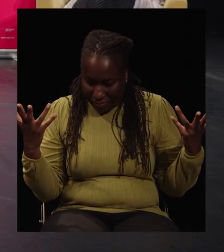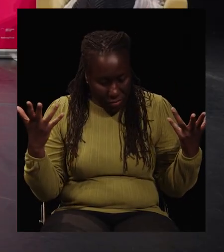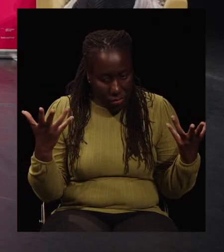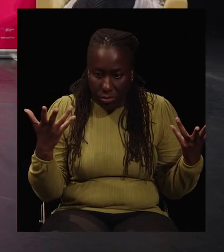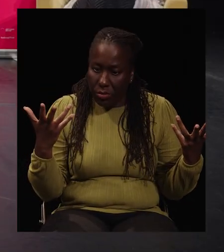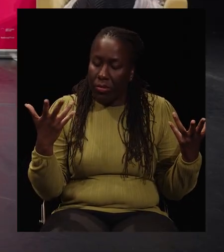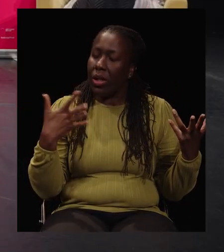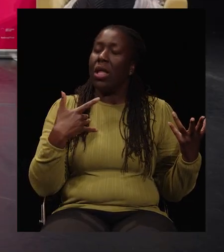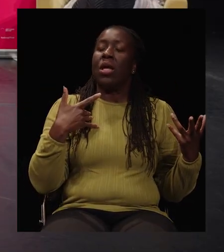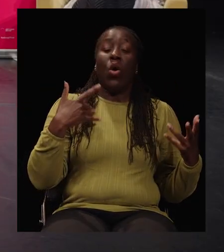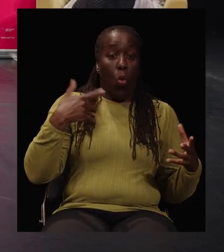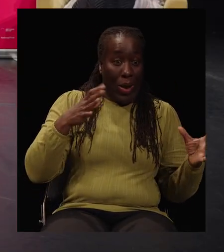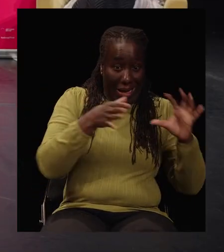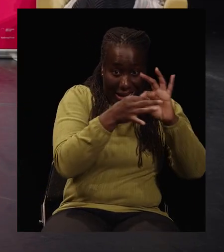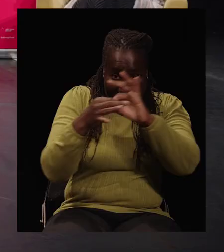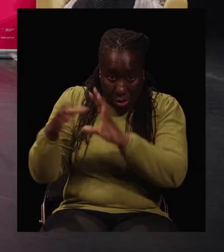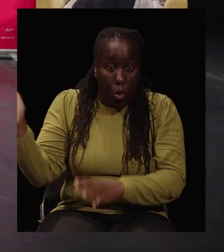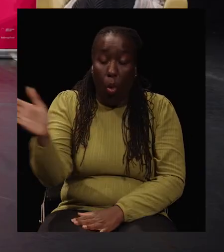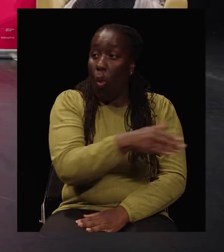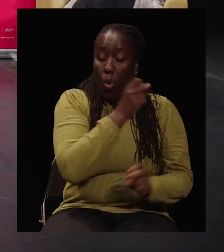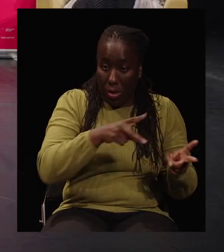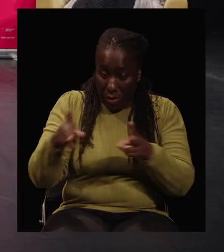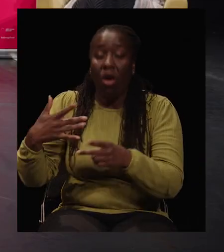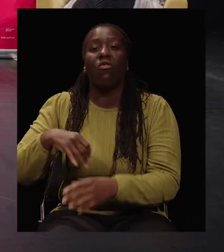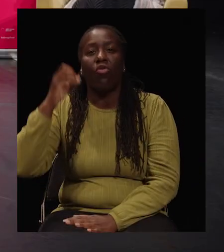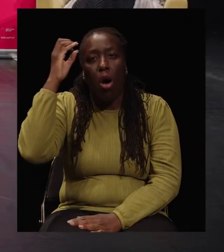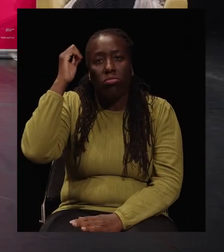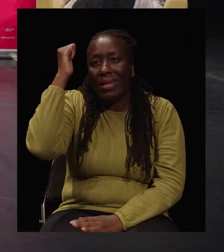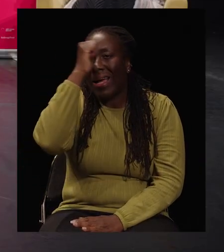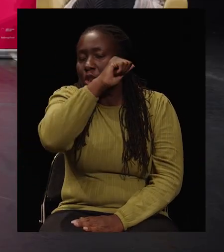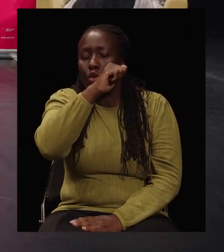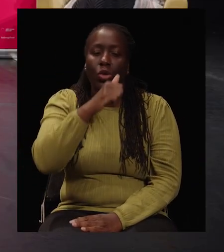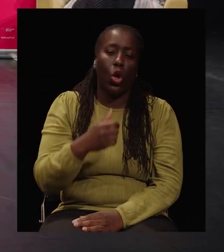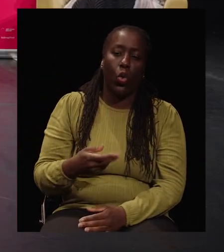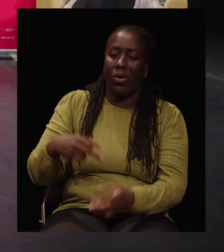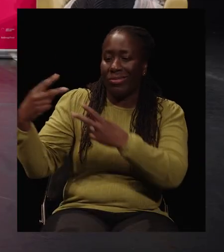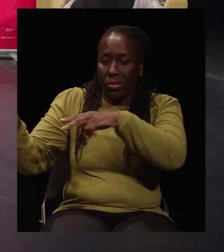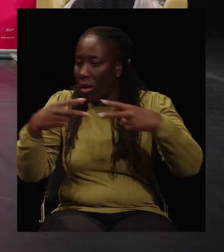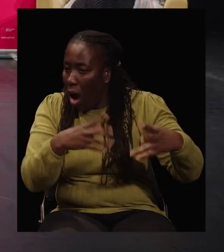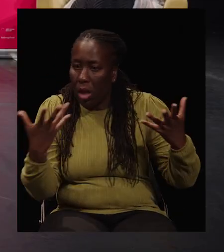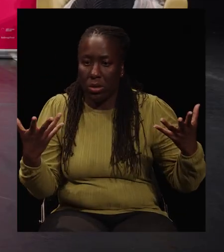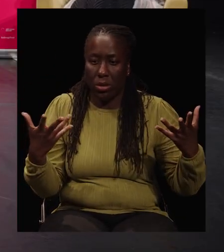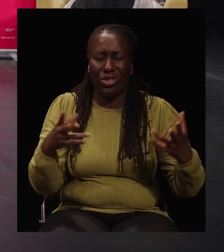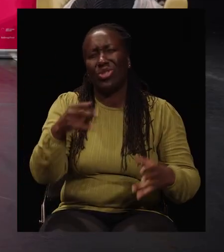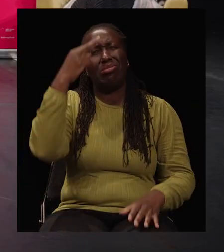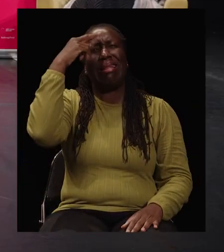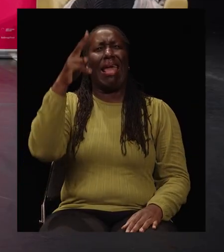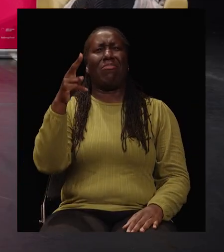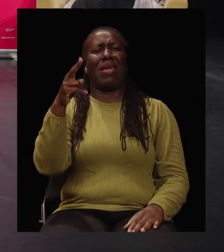that we connect with, and that's everything from academia, through to dance through to, you know, you name it, like anything a young person's interested in,